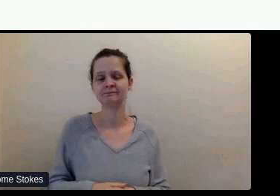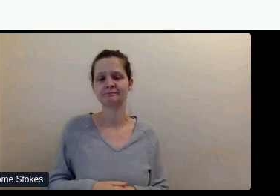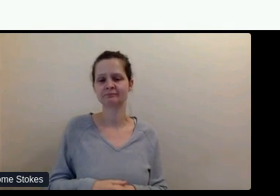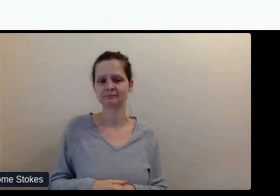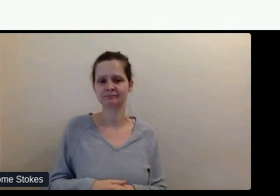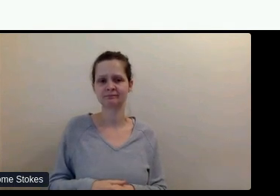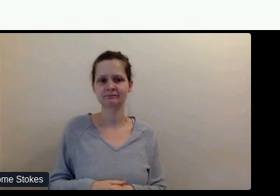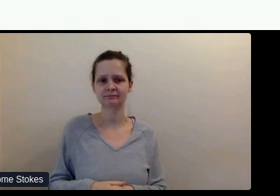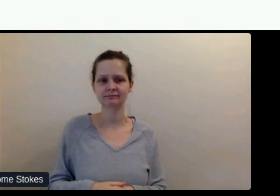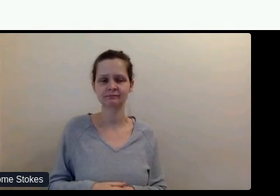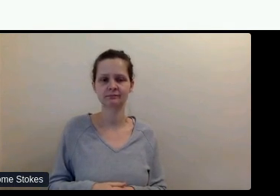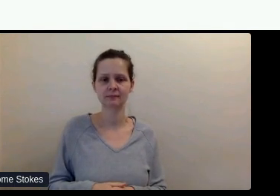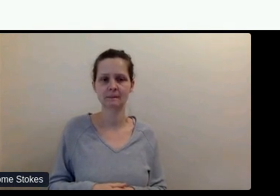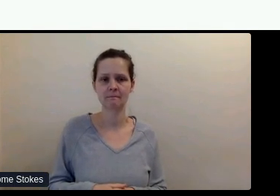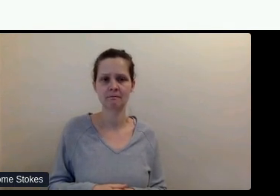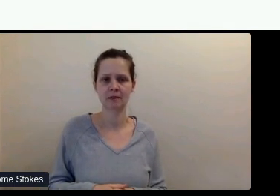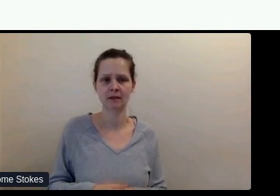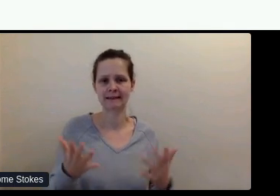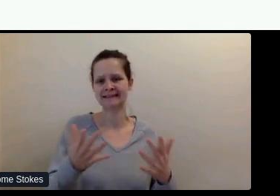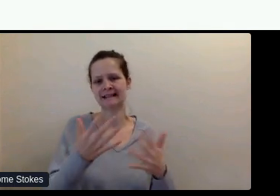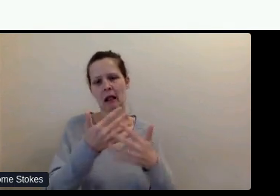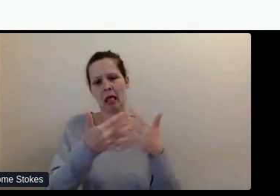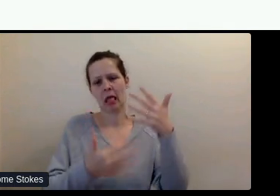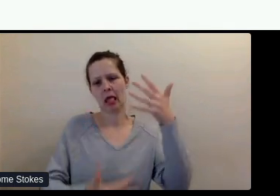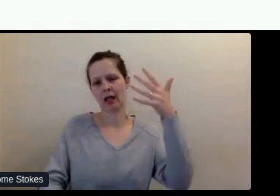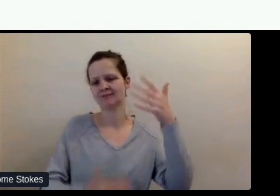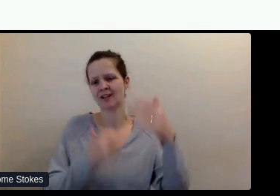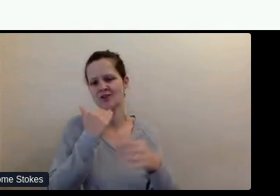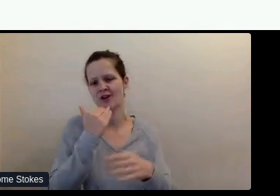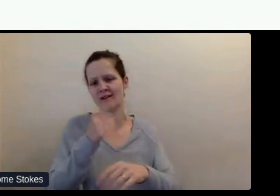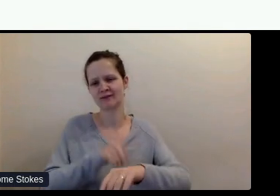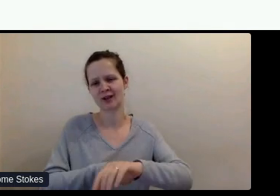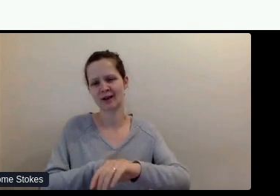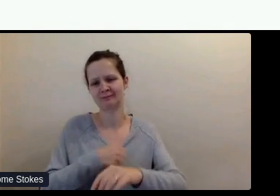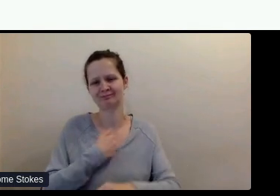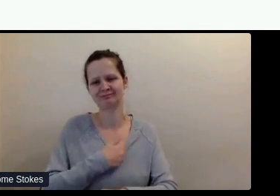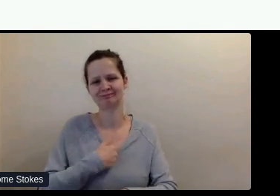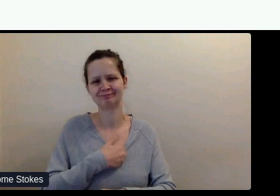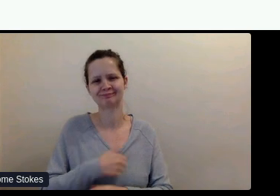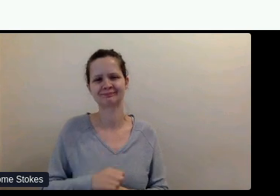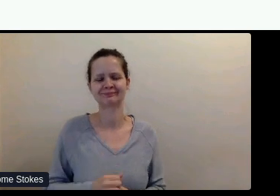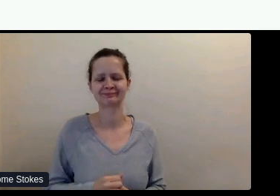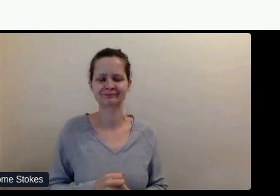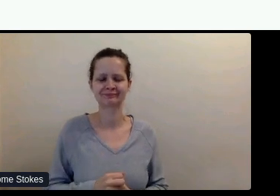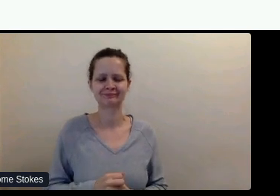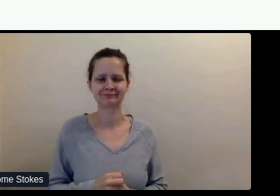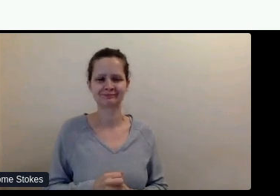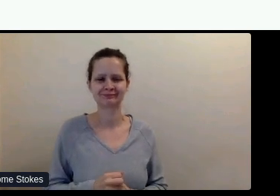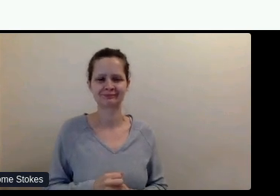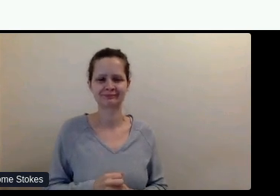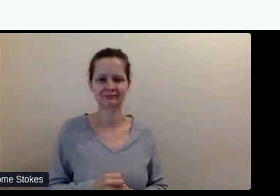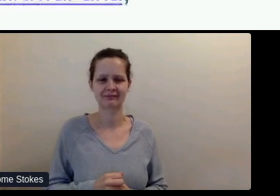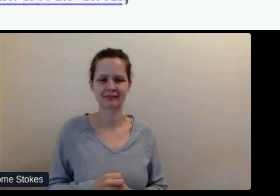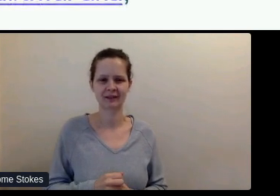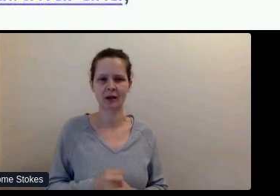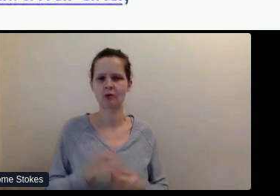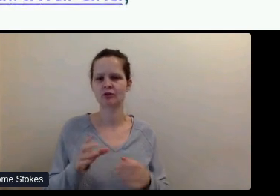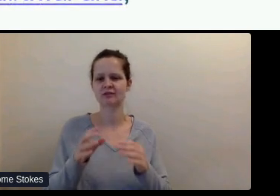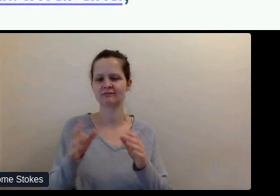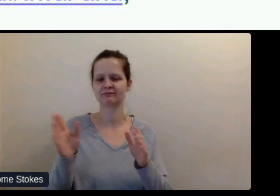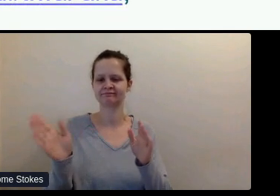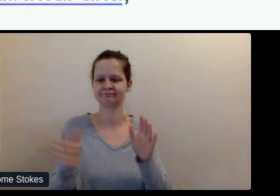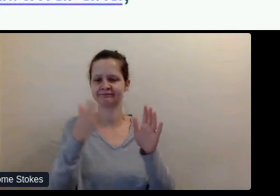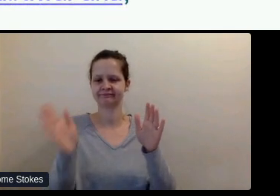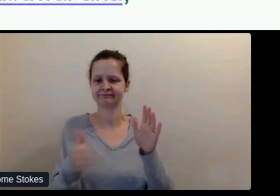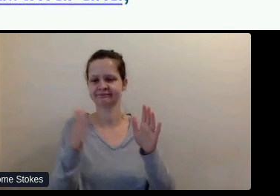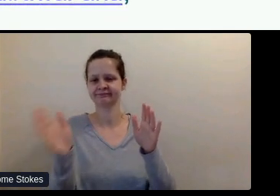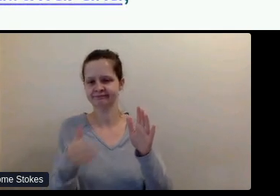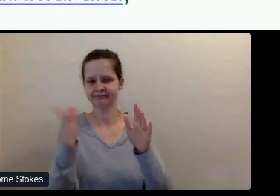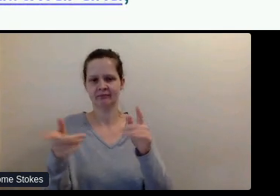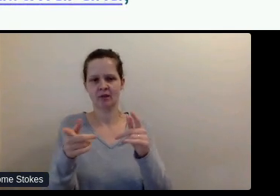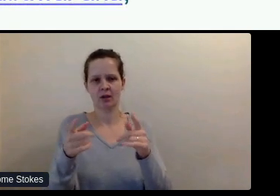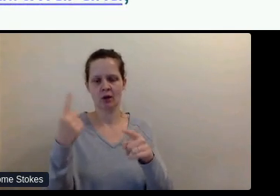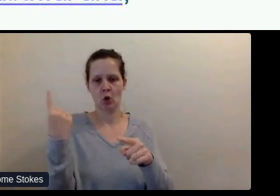There's a lot that we didn't have time for but I'll skip over this to go to useful resources.